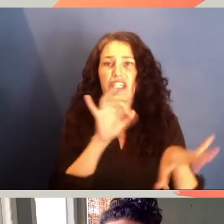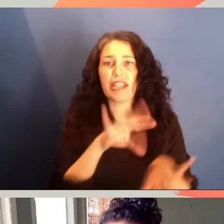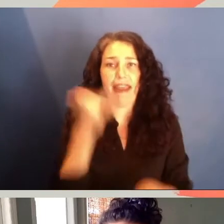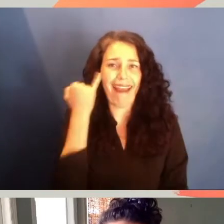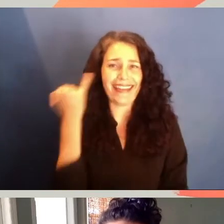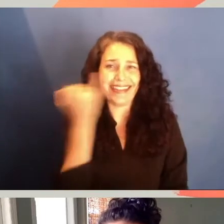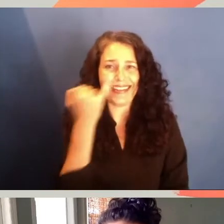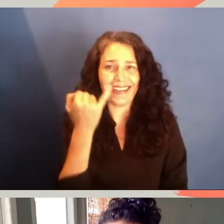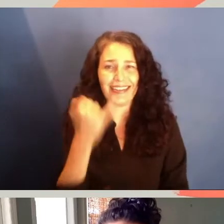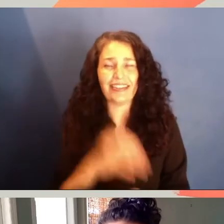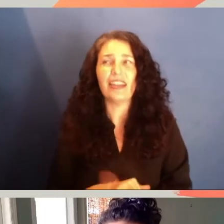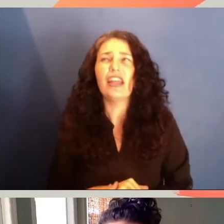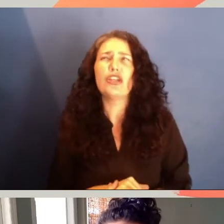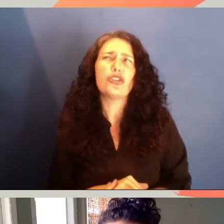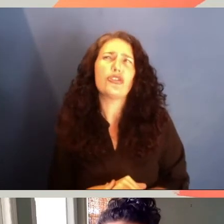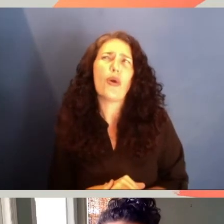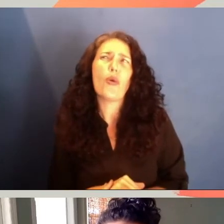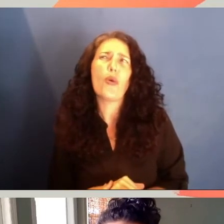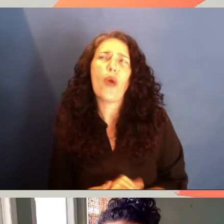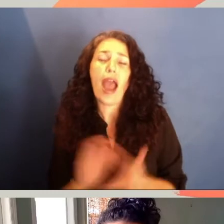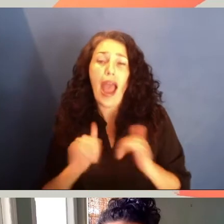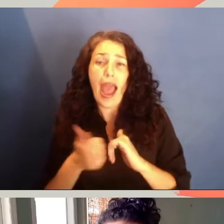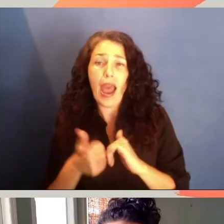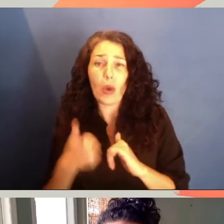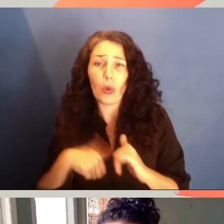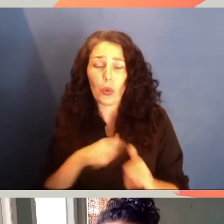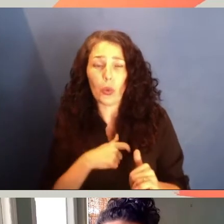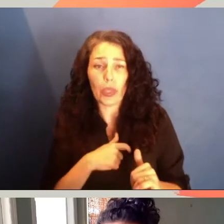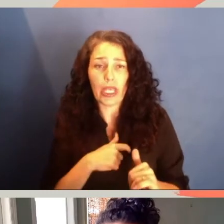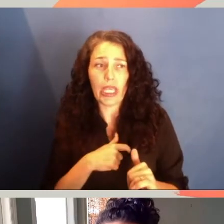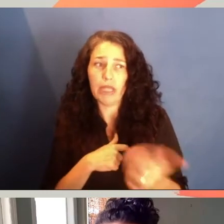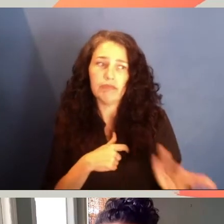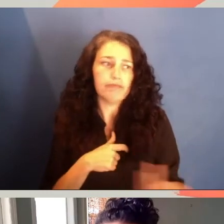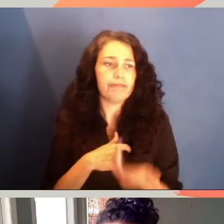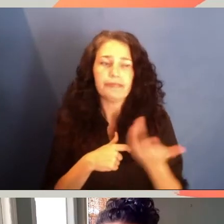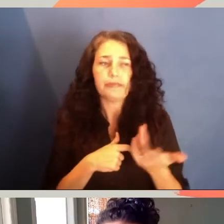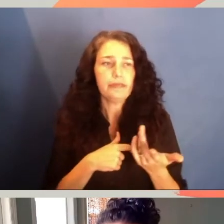and how we bring in some sort of fellowship program